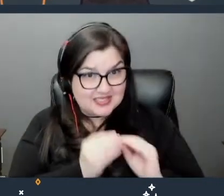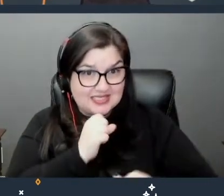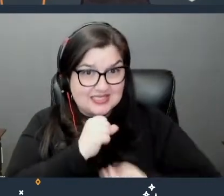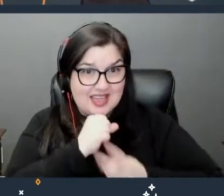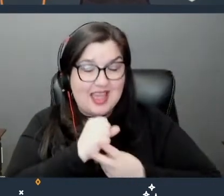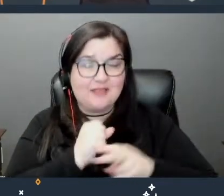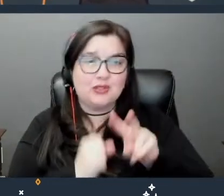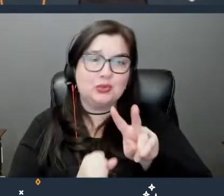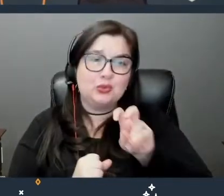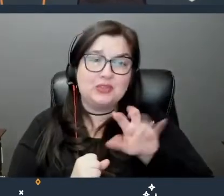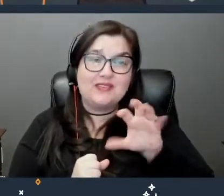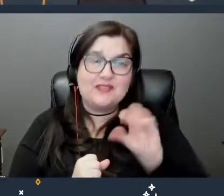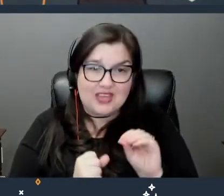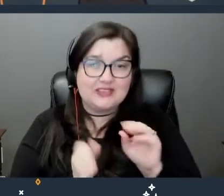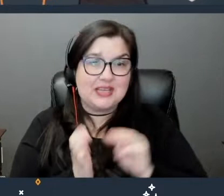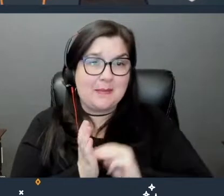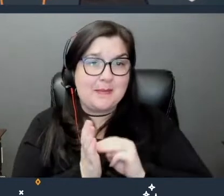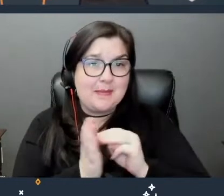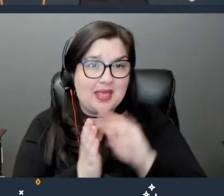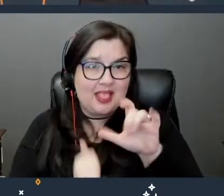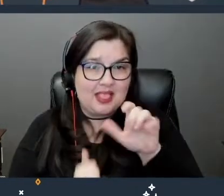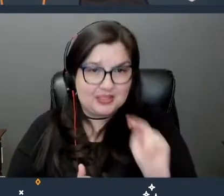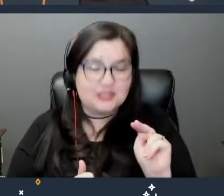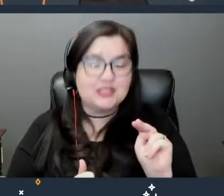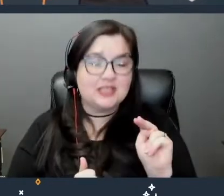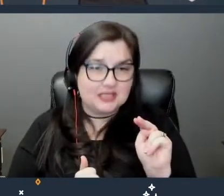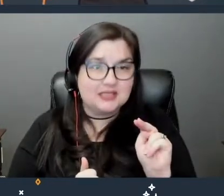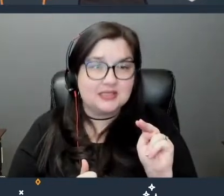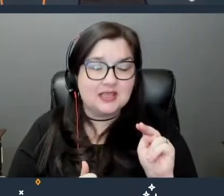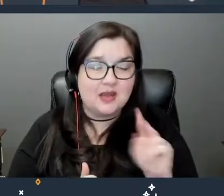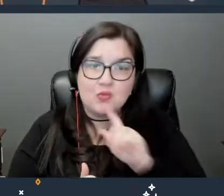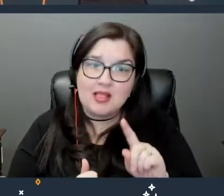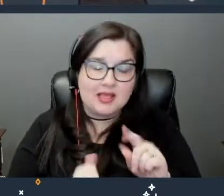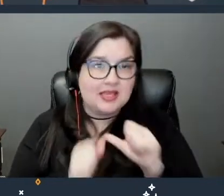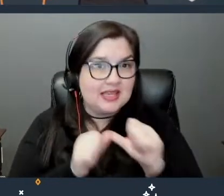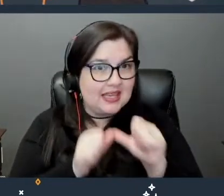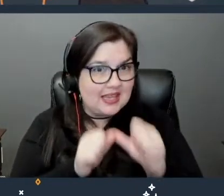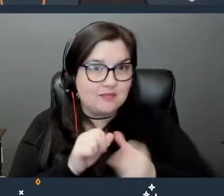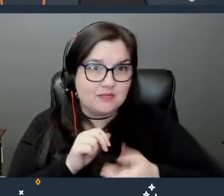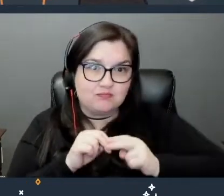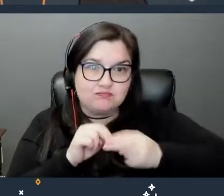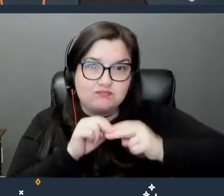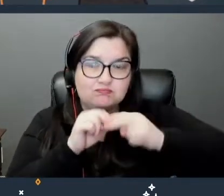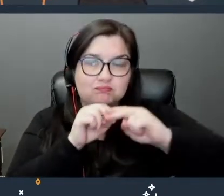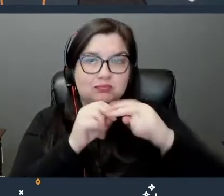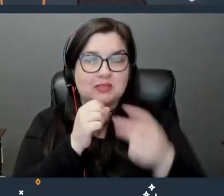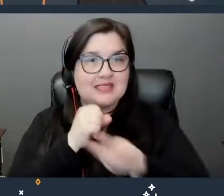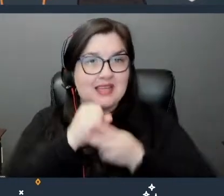a quarter-billion dollars, and those savings just keep accumulating. One of the things that we commonly say in AWS